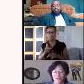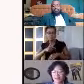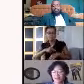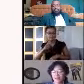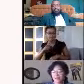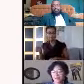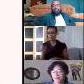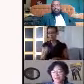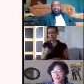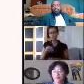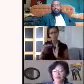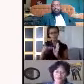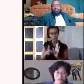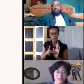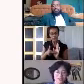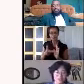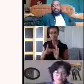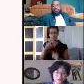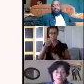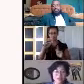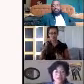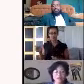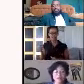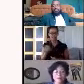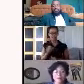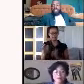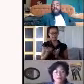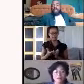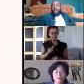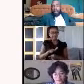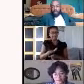role. Well, we'll get a little further on in that.